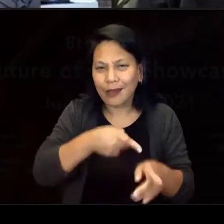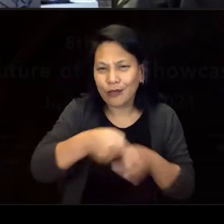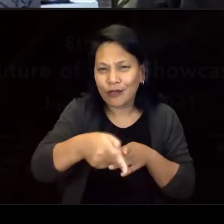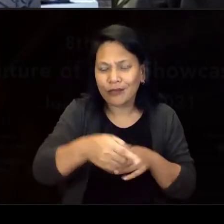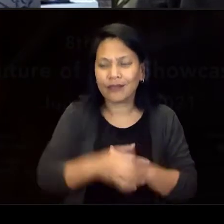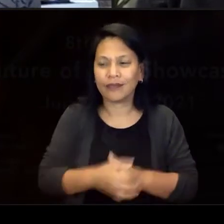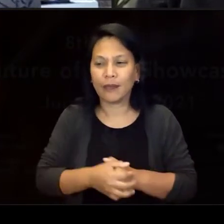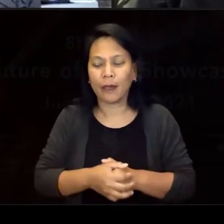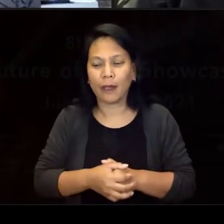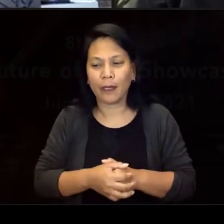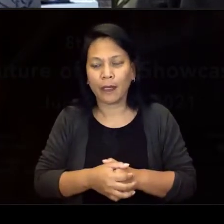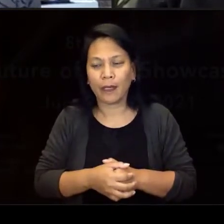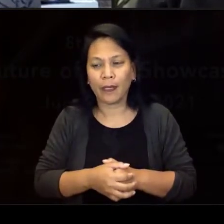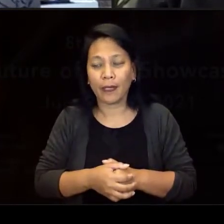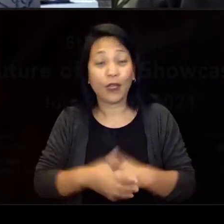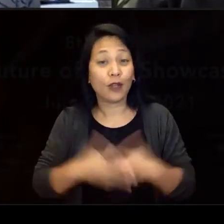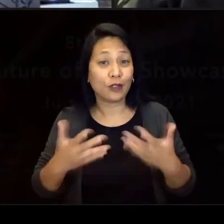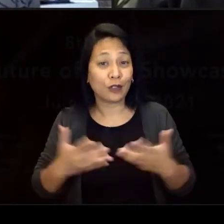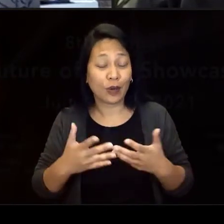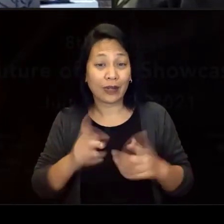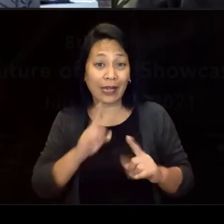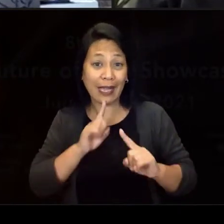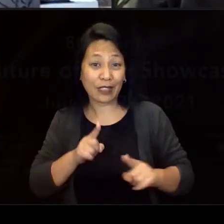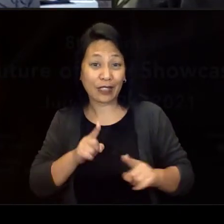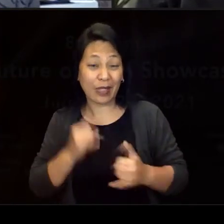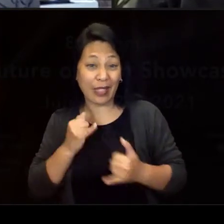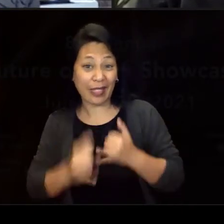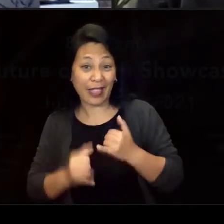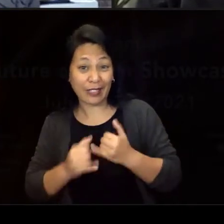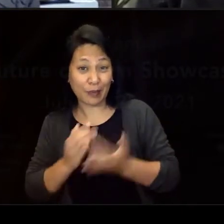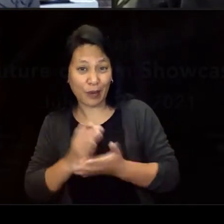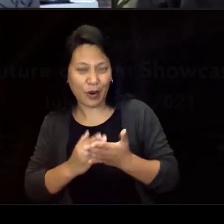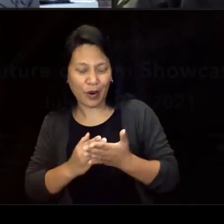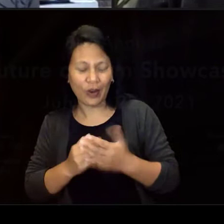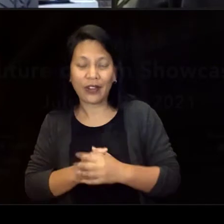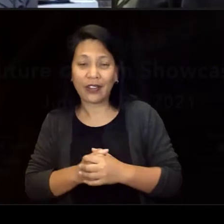Yeah. Um, so to answer that last part of your question, the first thing is I